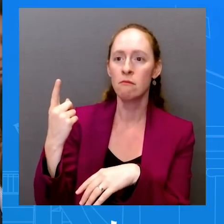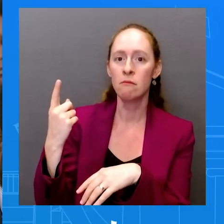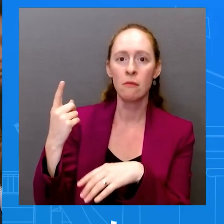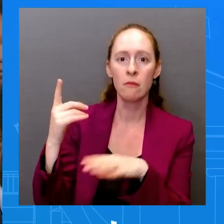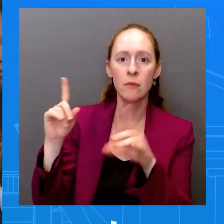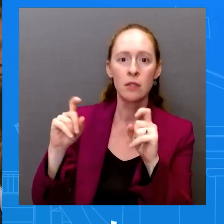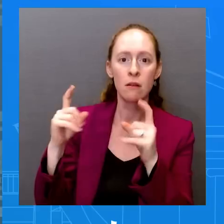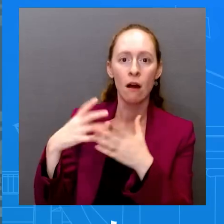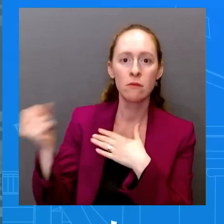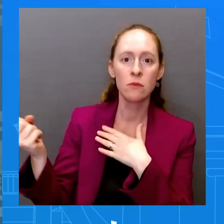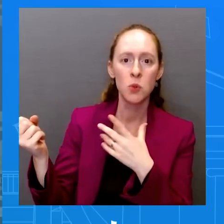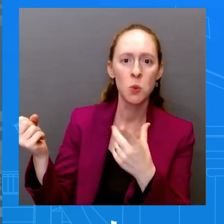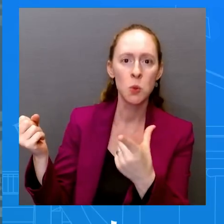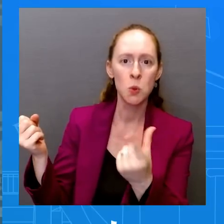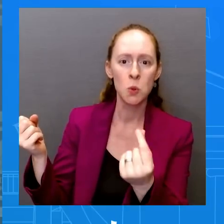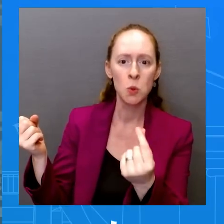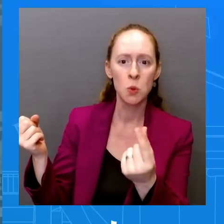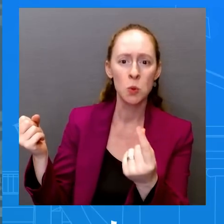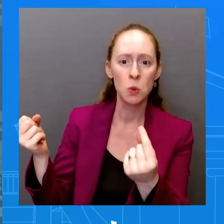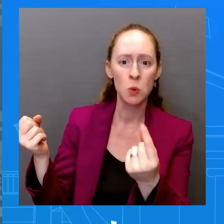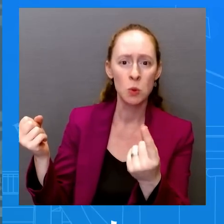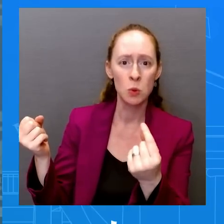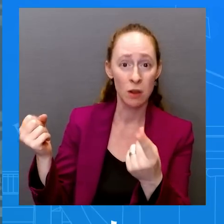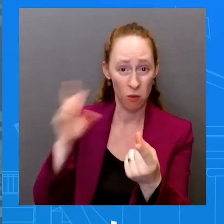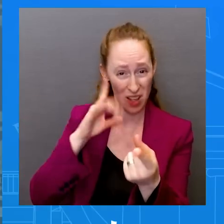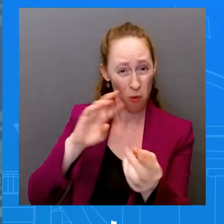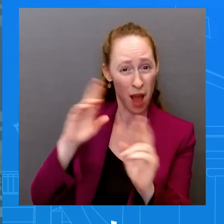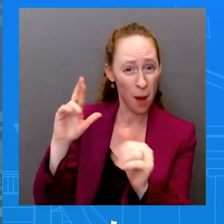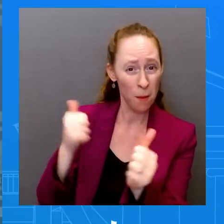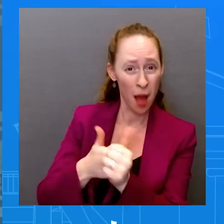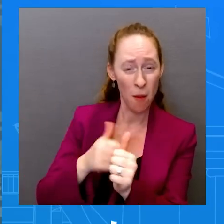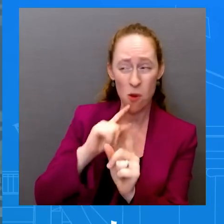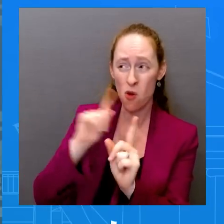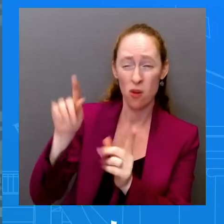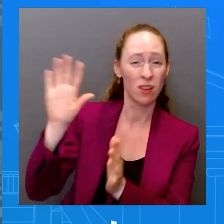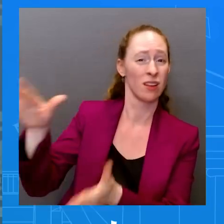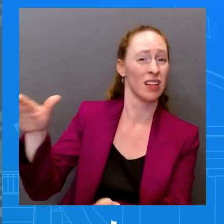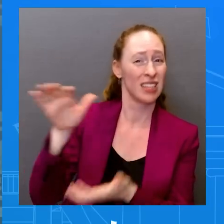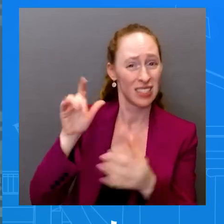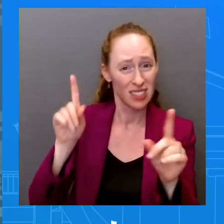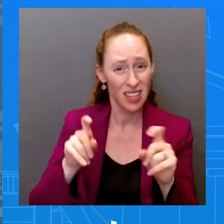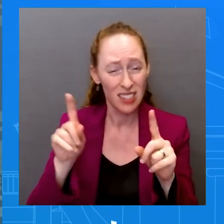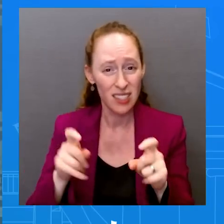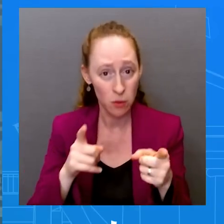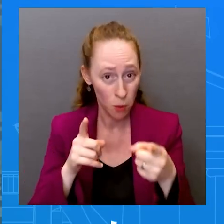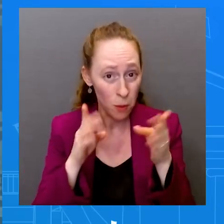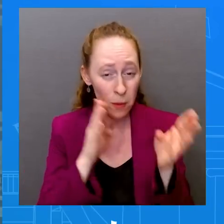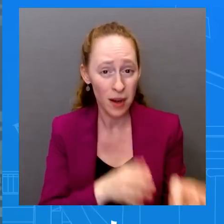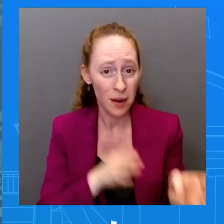Ms. Jean-Pierre: I mean, we've been very clear we need Congress to pass the CR.